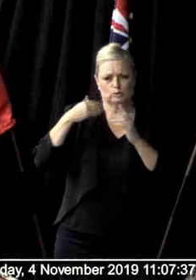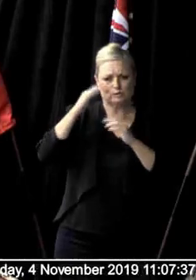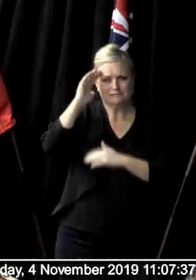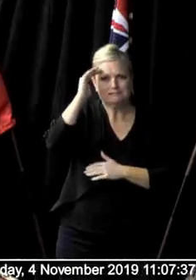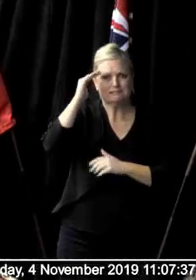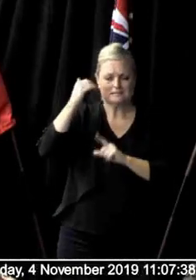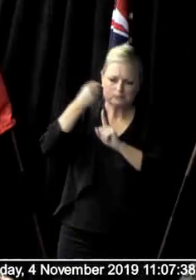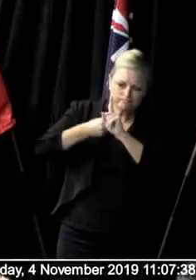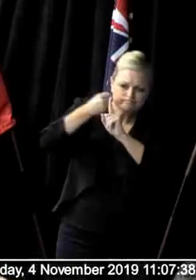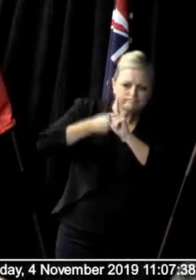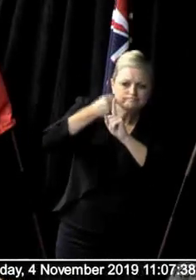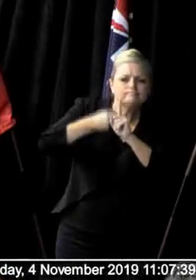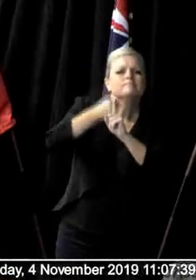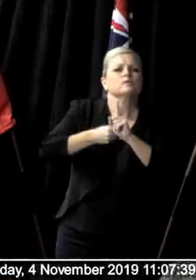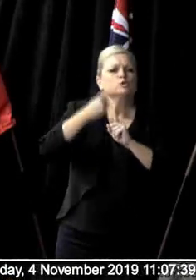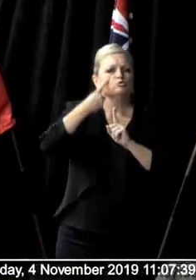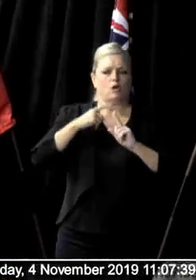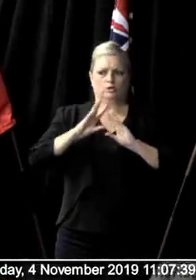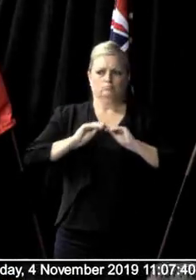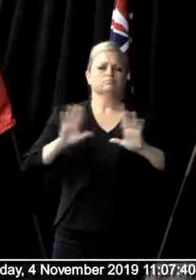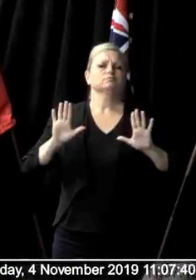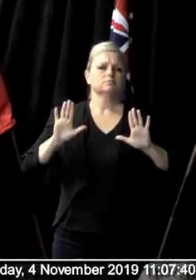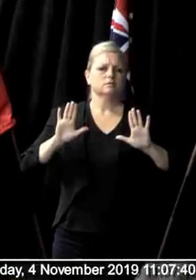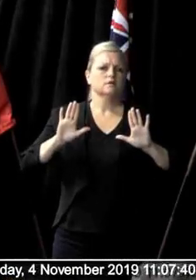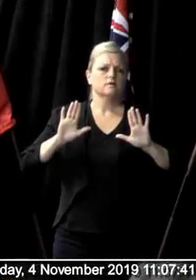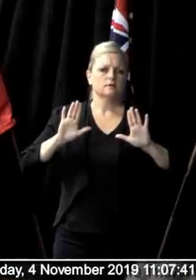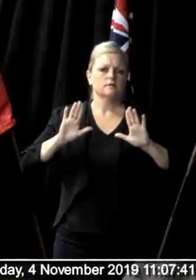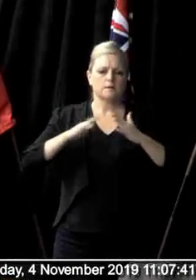the significant barriers they face in educating their child.